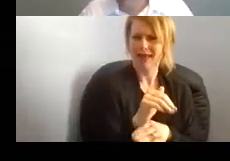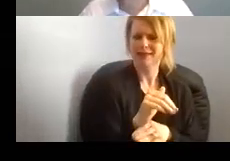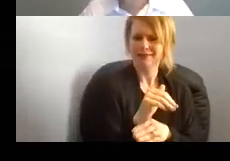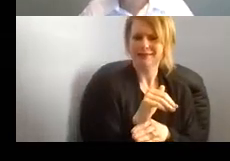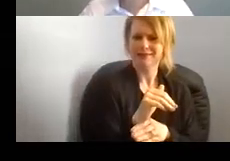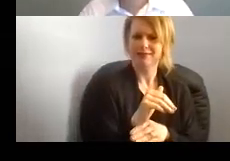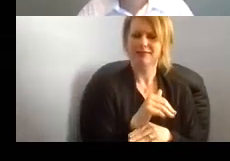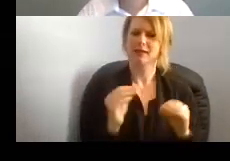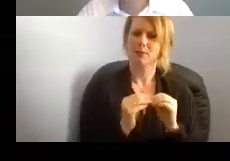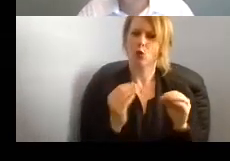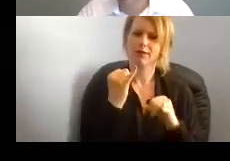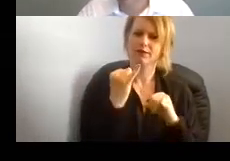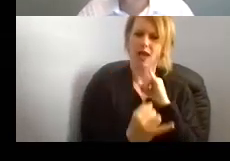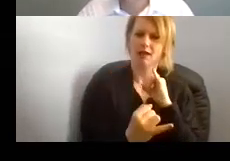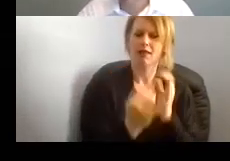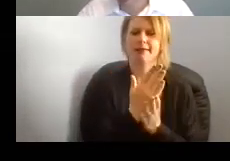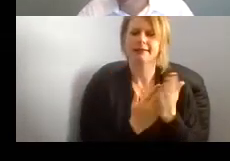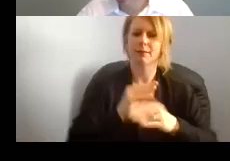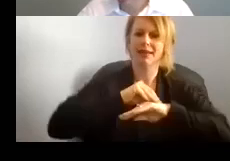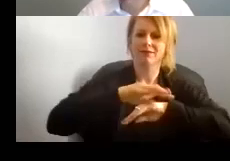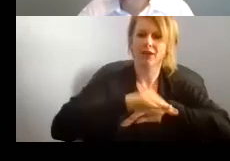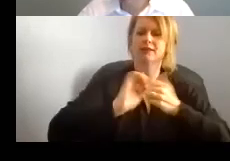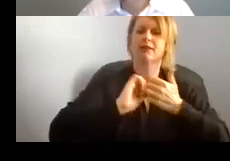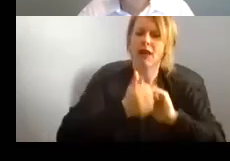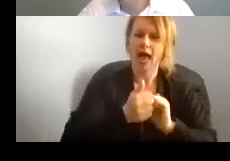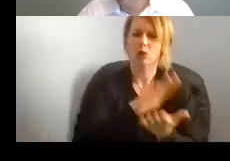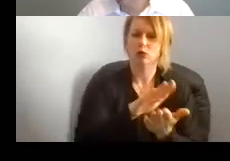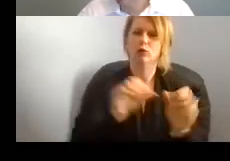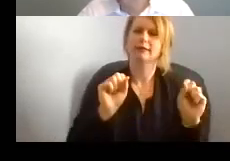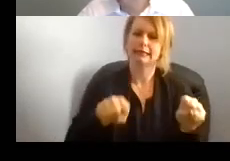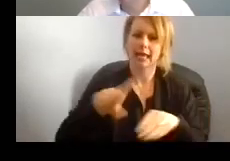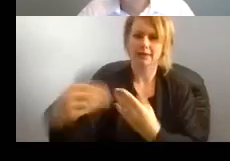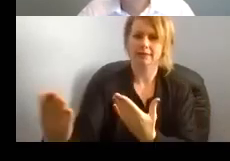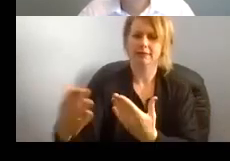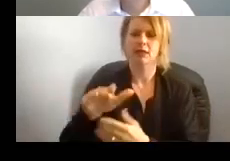finalize some of our advice on how schools can do virtual memorials.